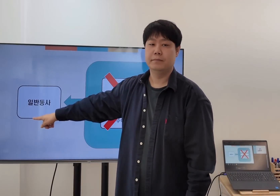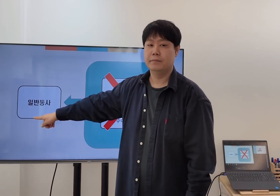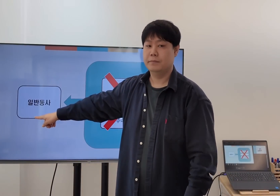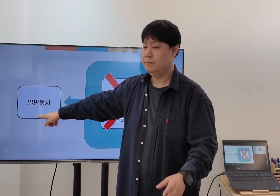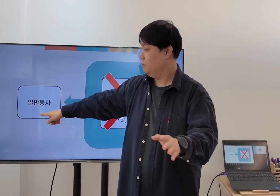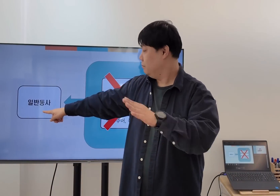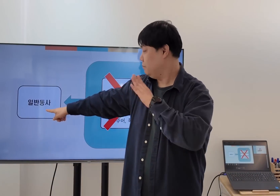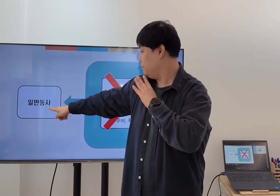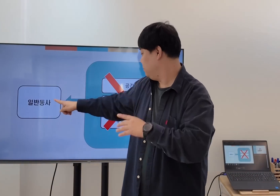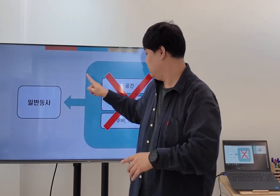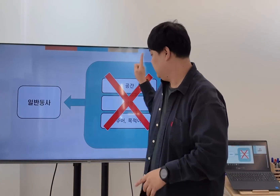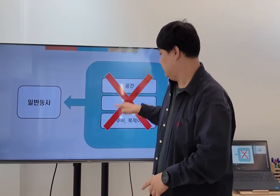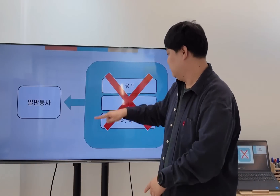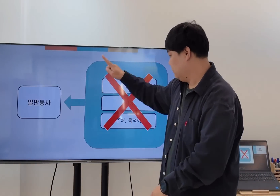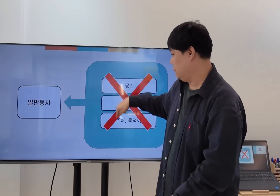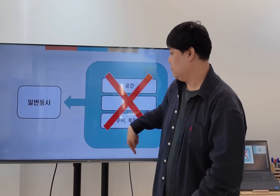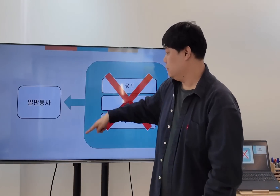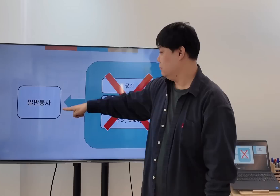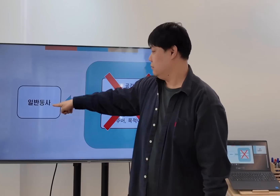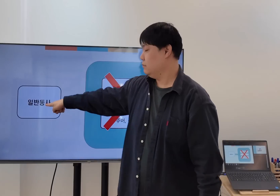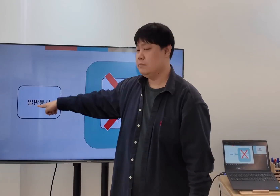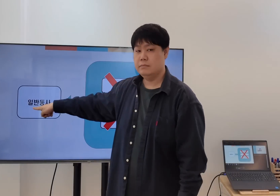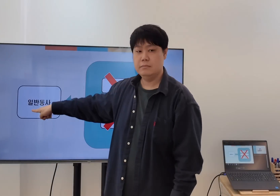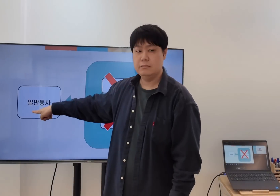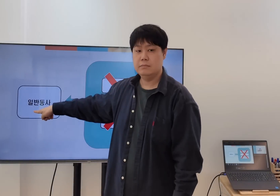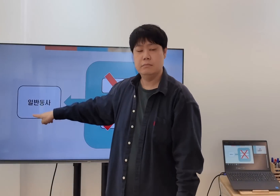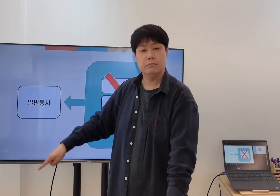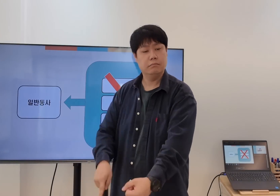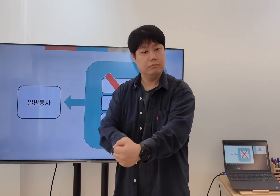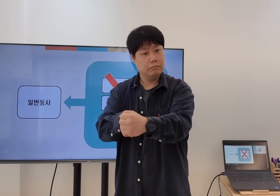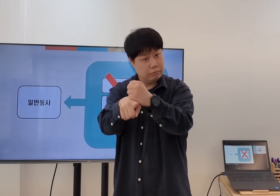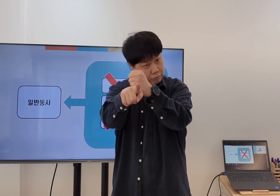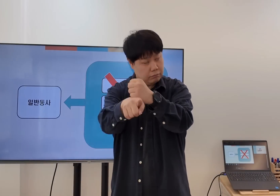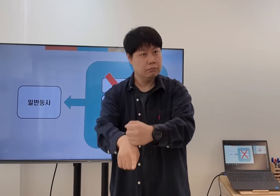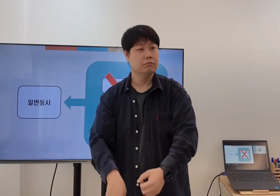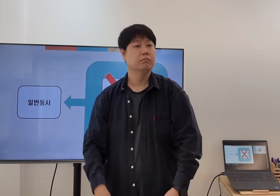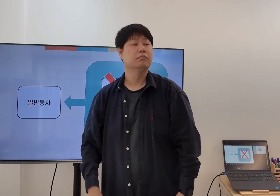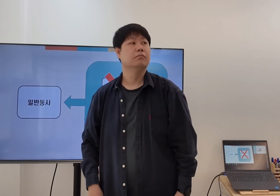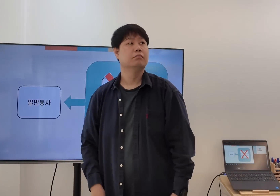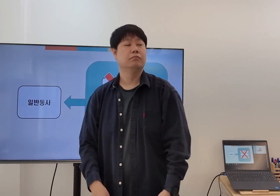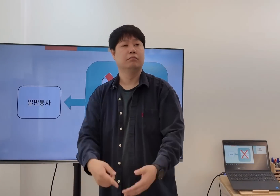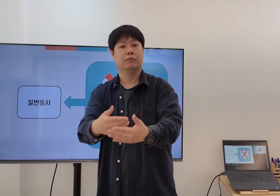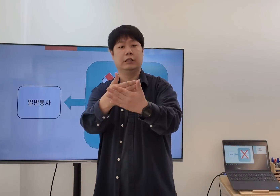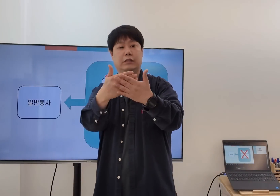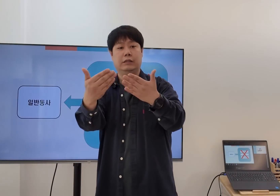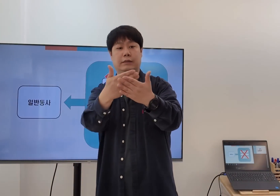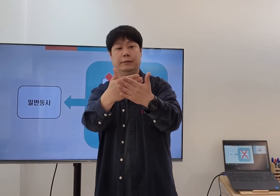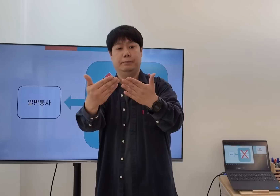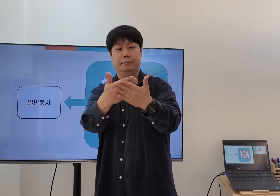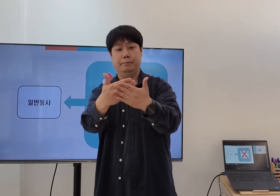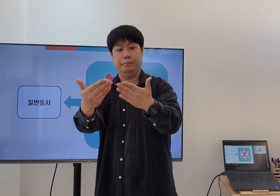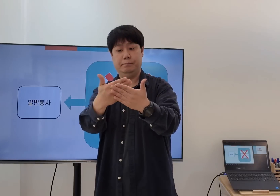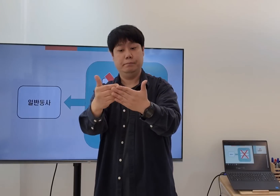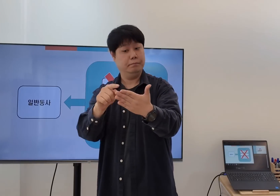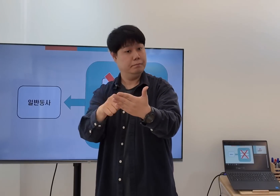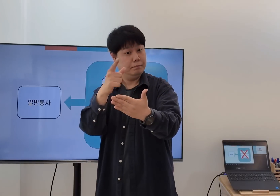Never, no! There is a picture.